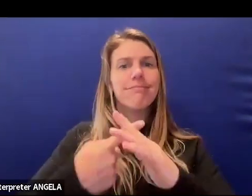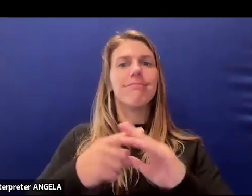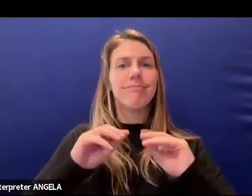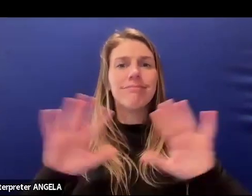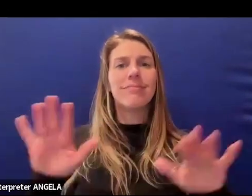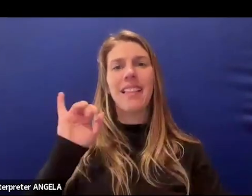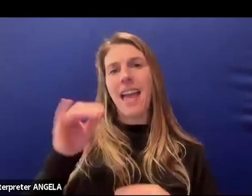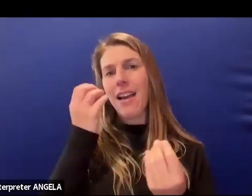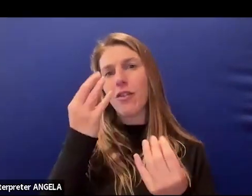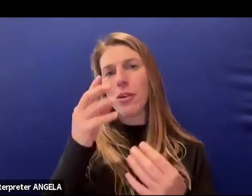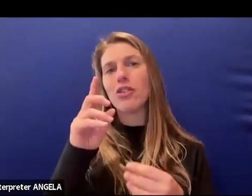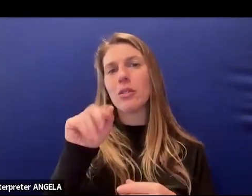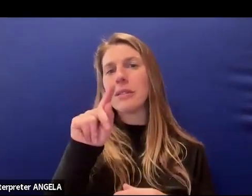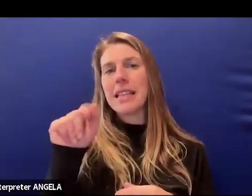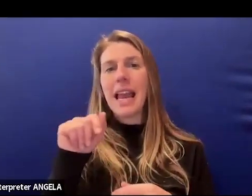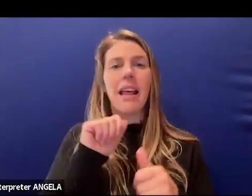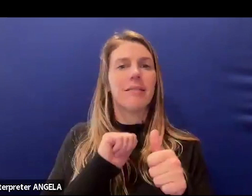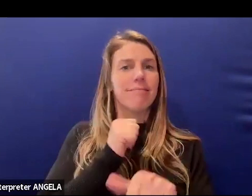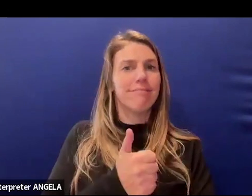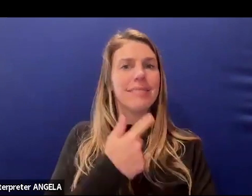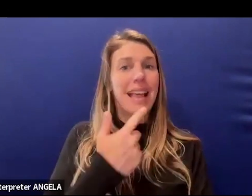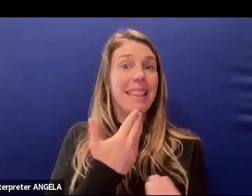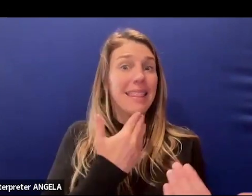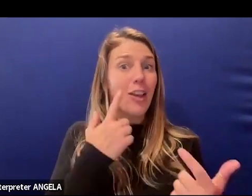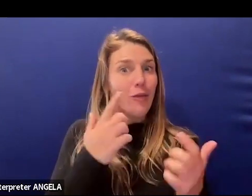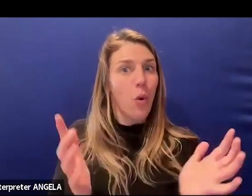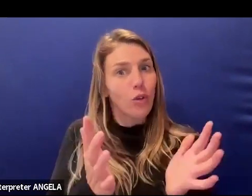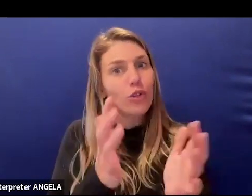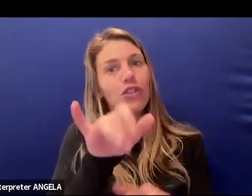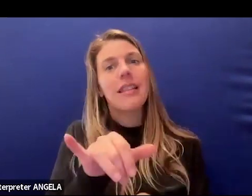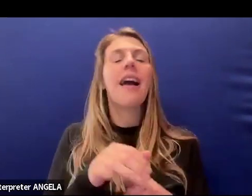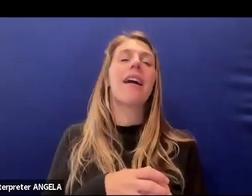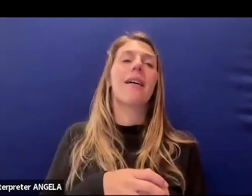on disability in there, and specifically told us, "Thank you for pushing us on this."